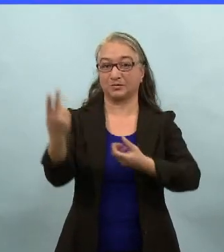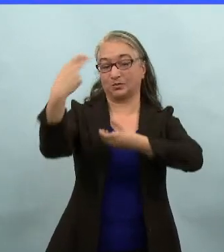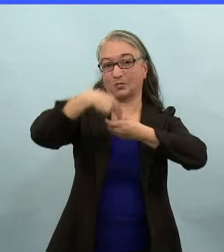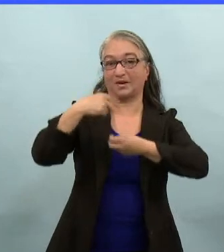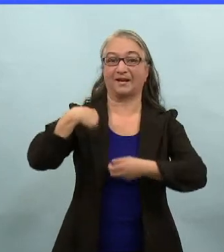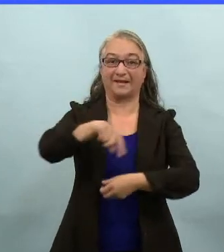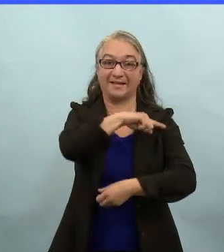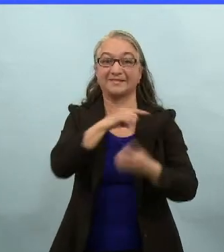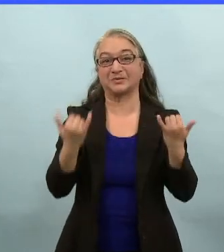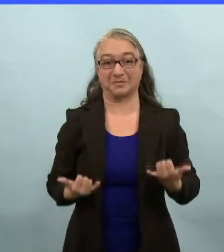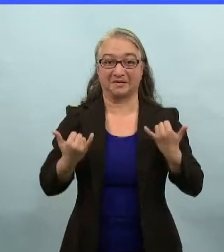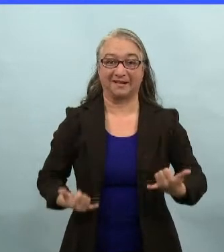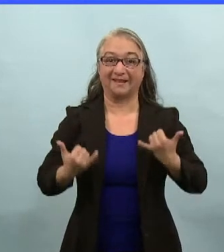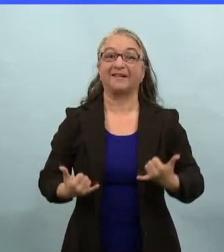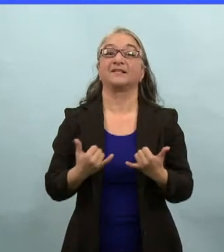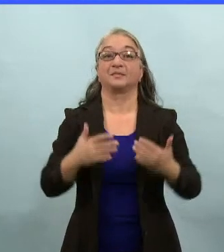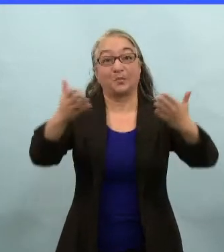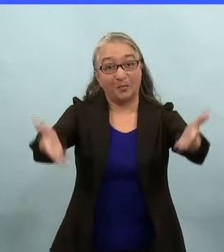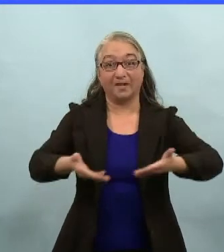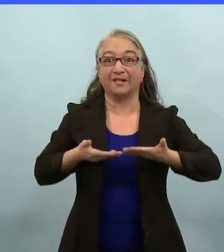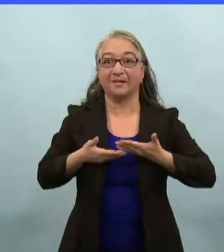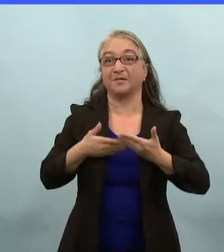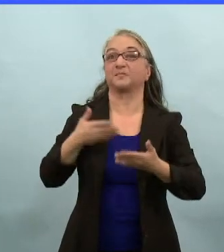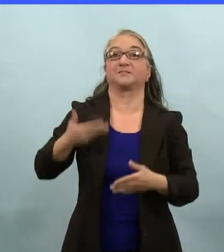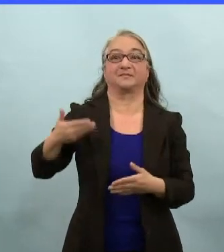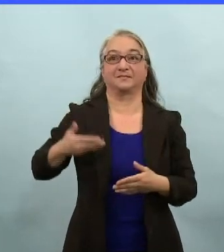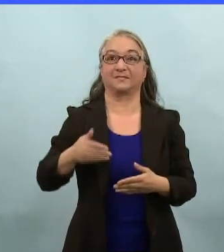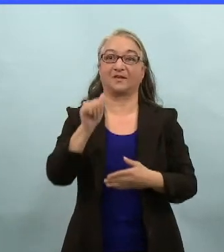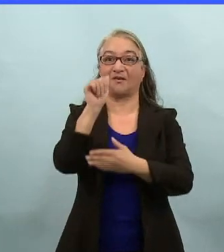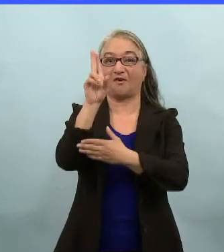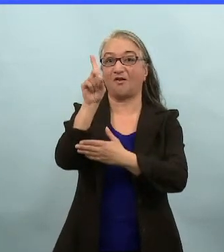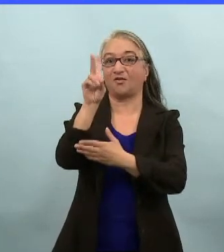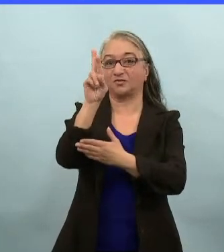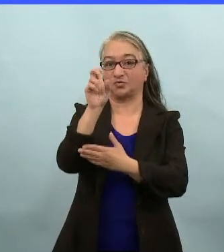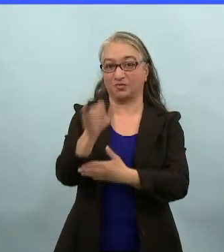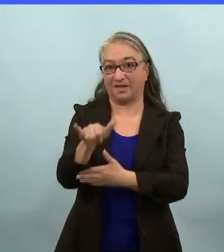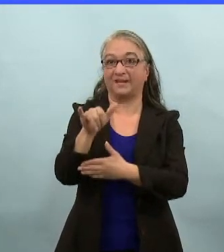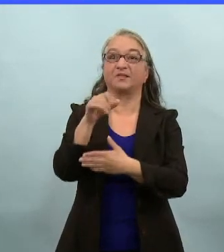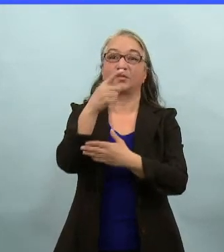i want to welcome my colleague audrey gordon the minister of health and seniors care and minister